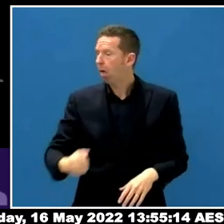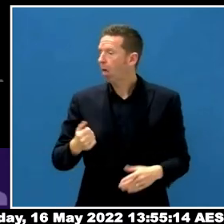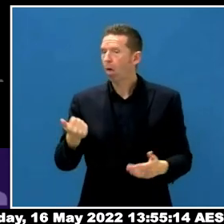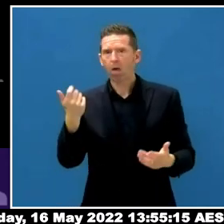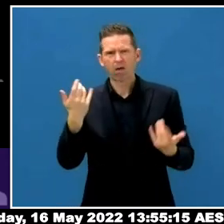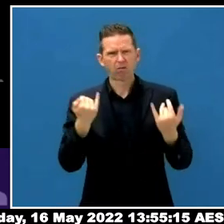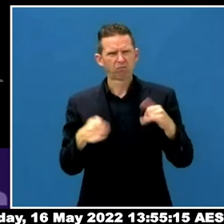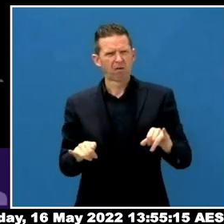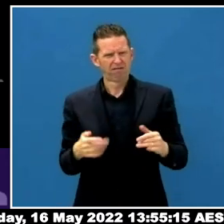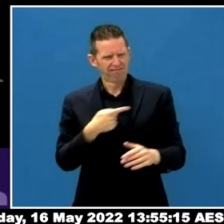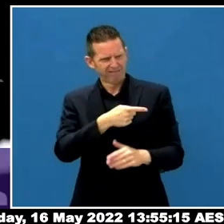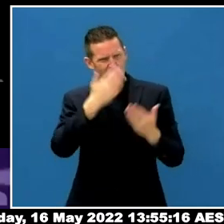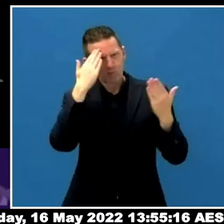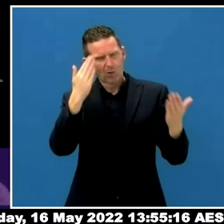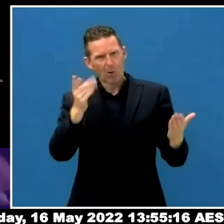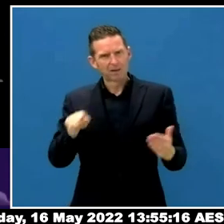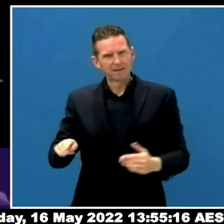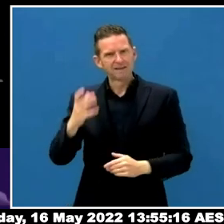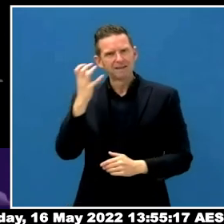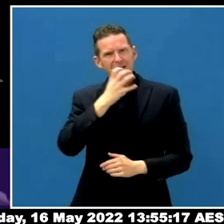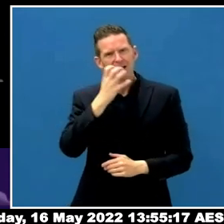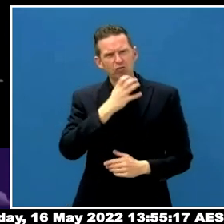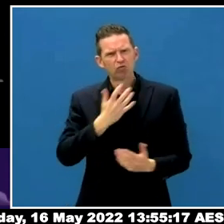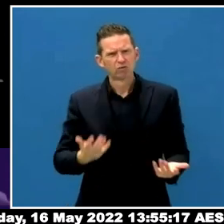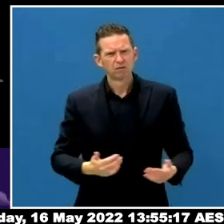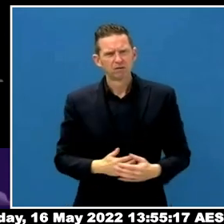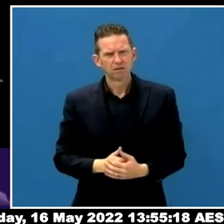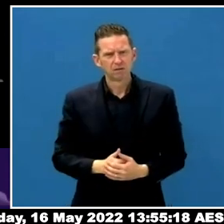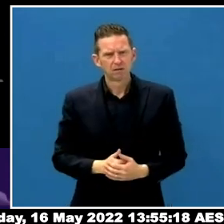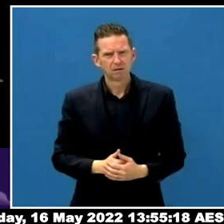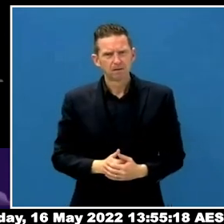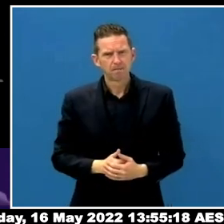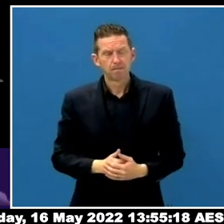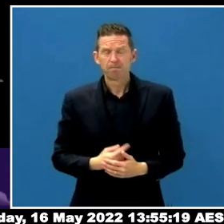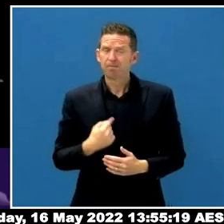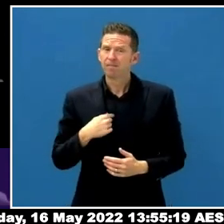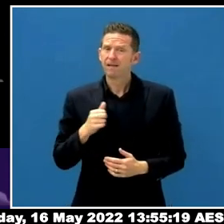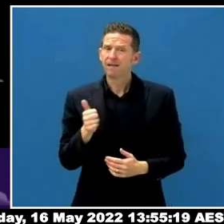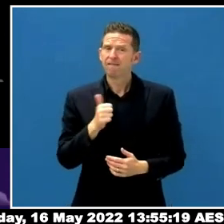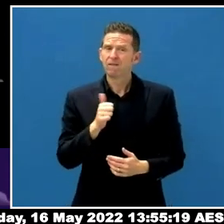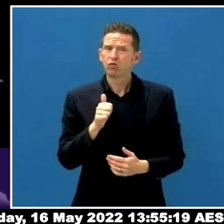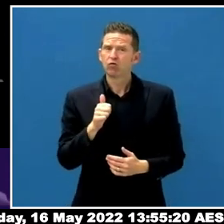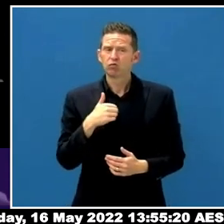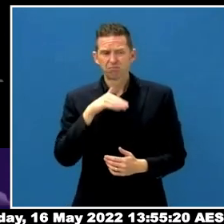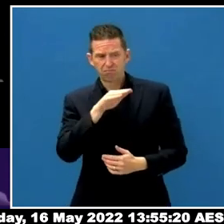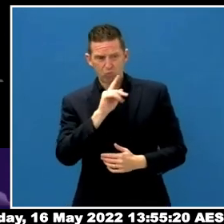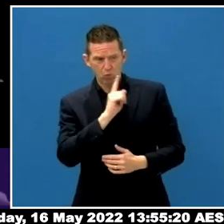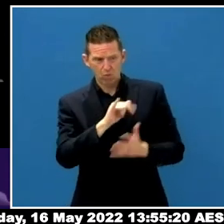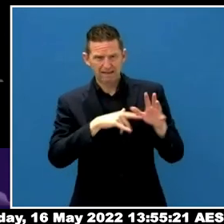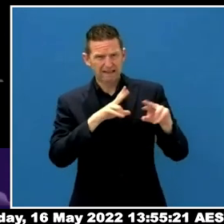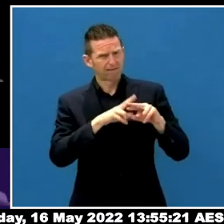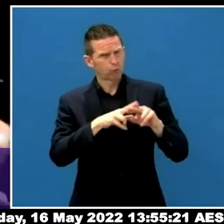And I actually spoke to her about it, and put in a complaint to Wayne and -